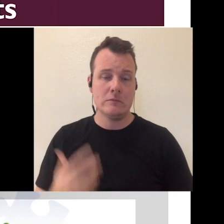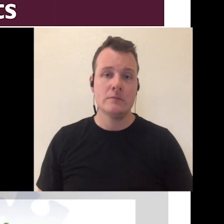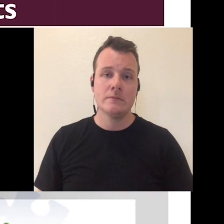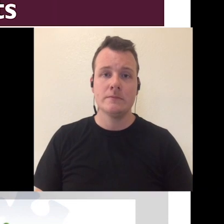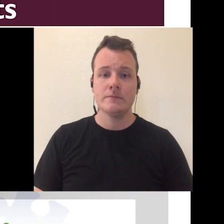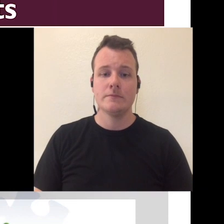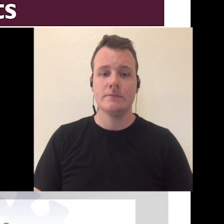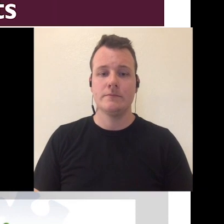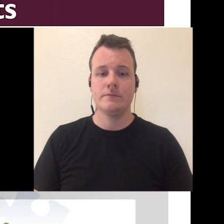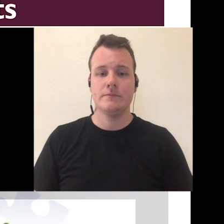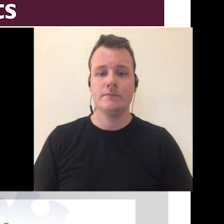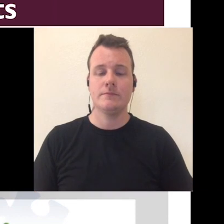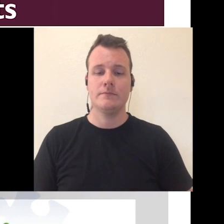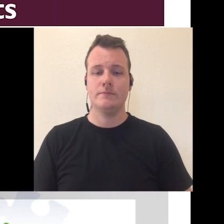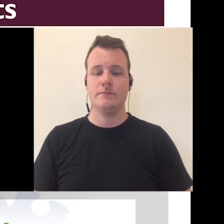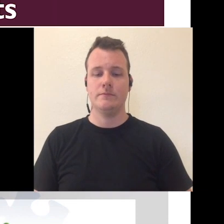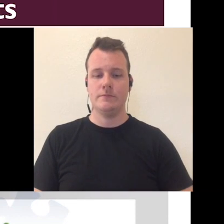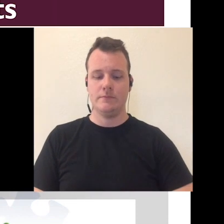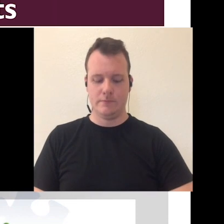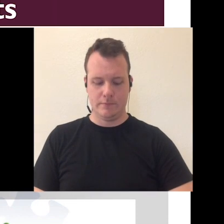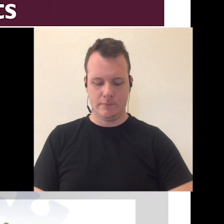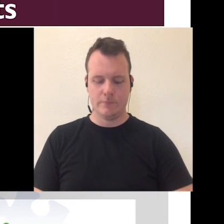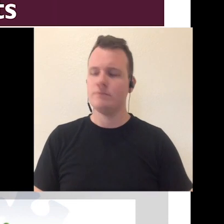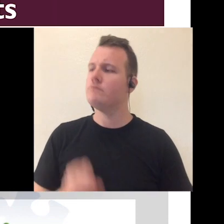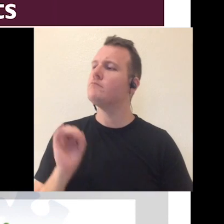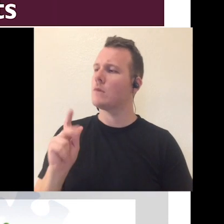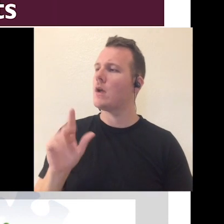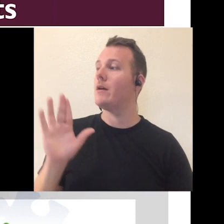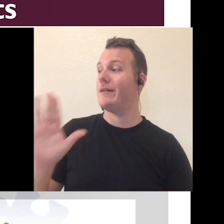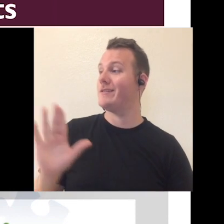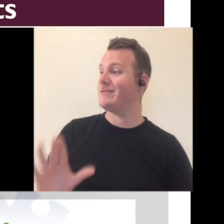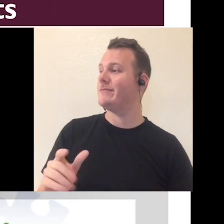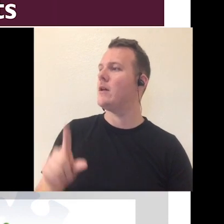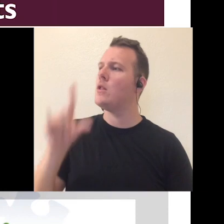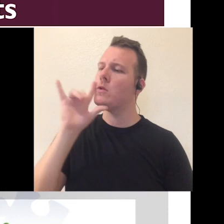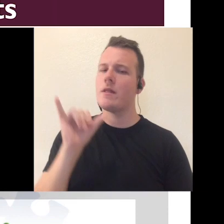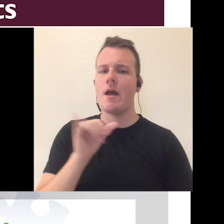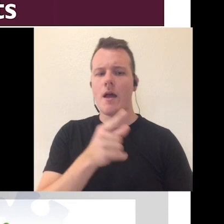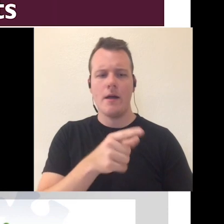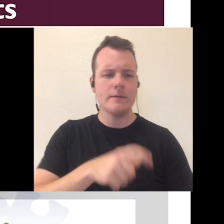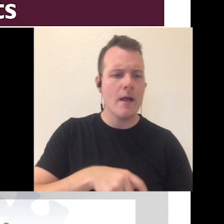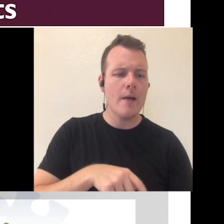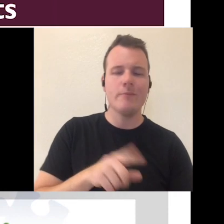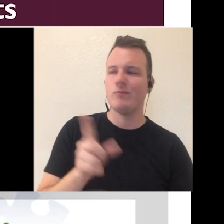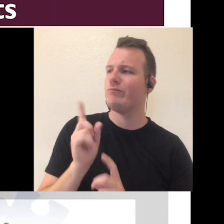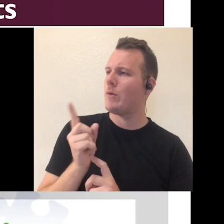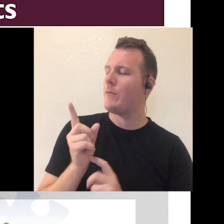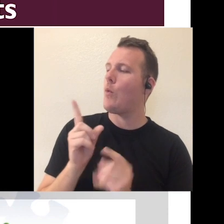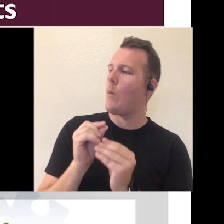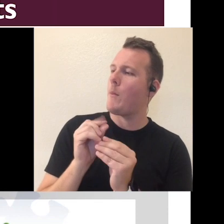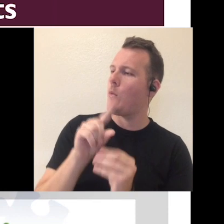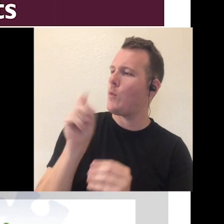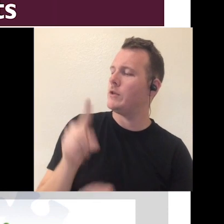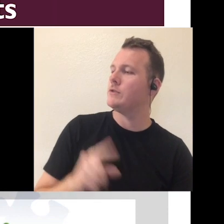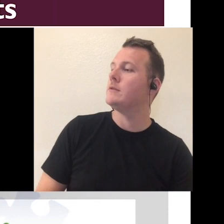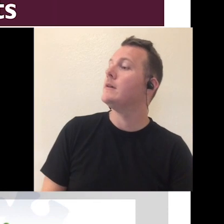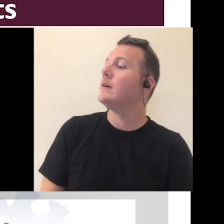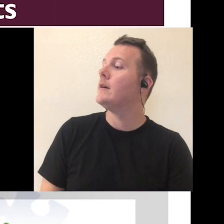that. Excellent, and it looks like we have time for a probably one more question. "How